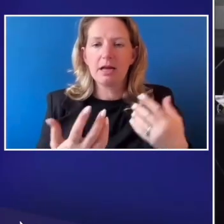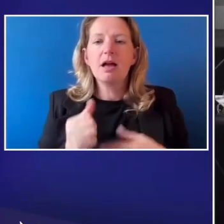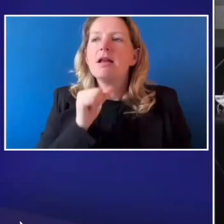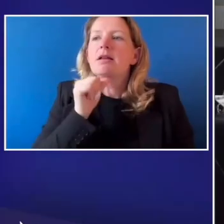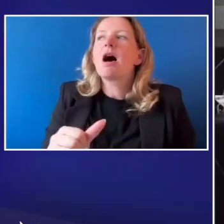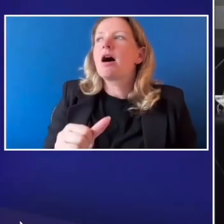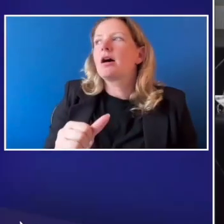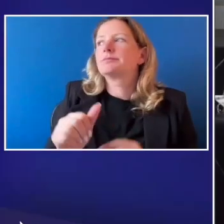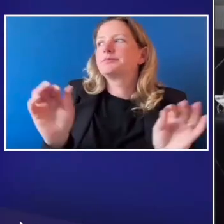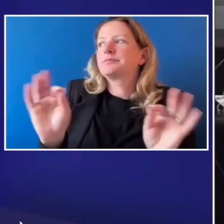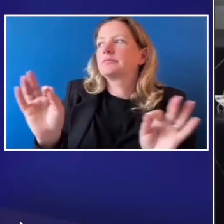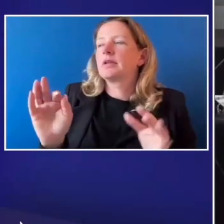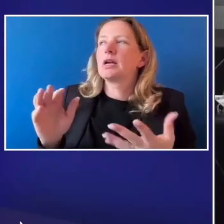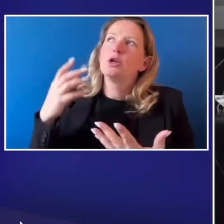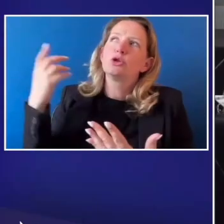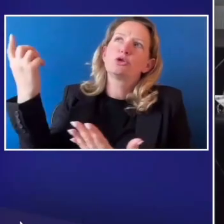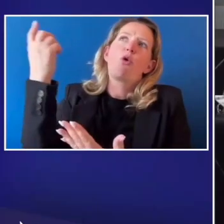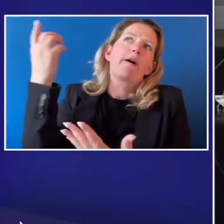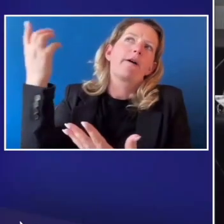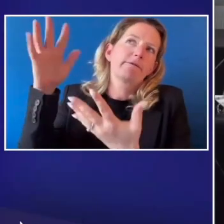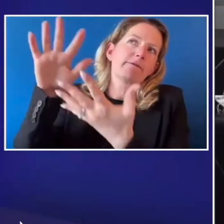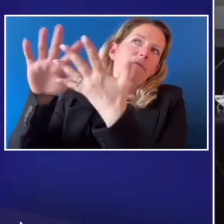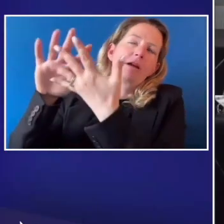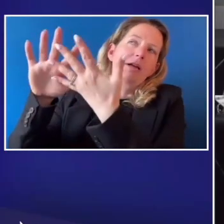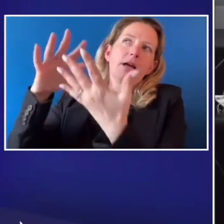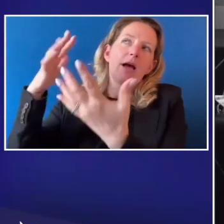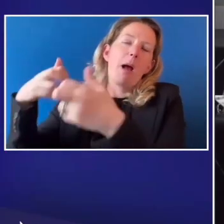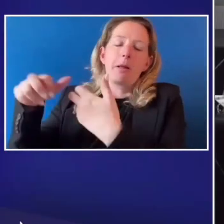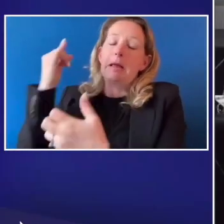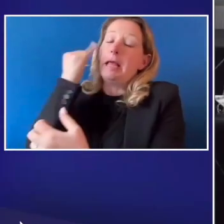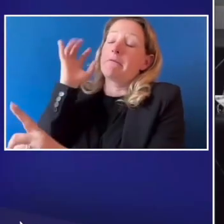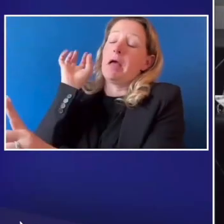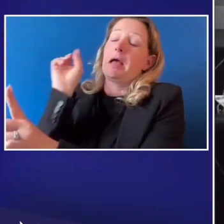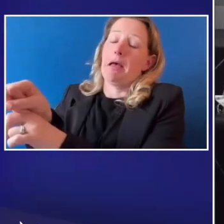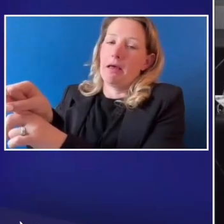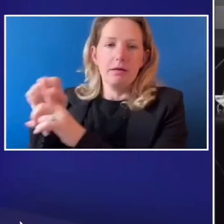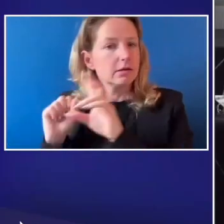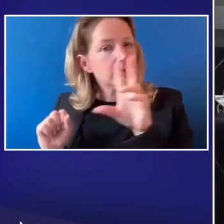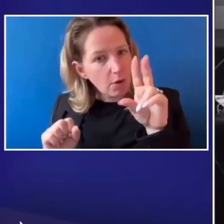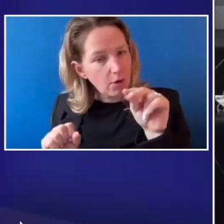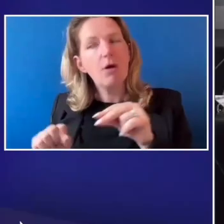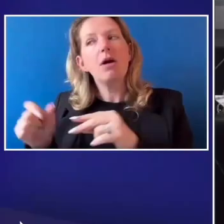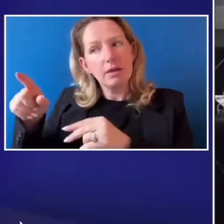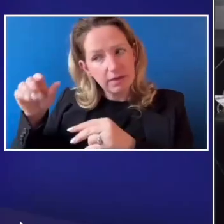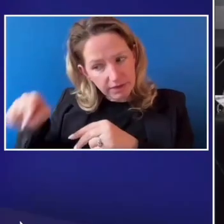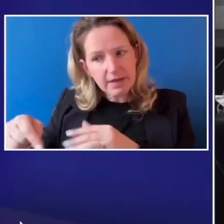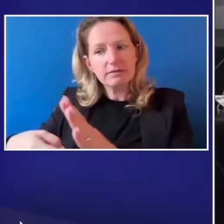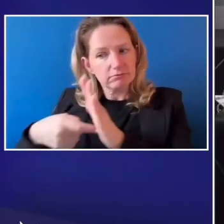sword of Damocles that could fall if we find out that you're doing something wrong. It forces them to actually come forward and tell us we are doing the right thing.